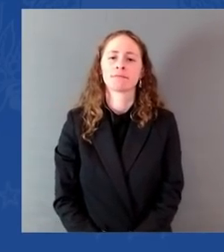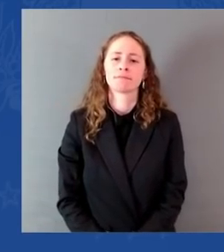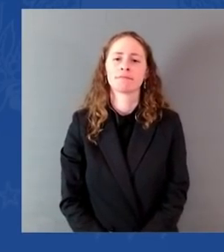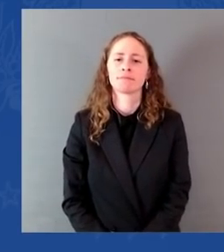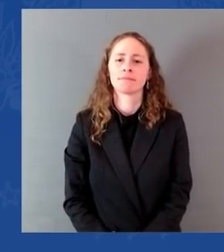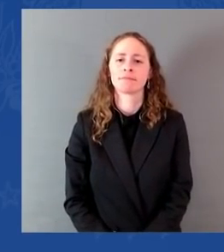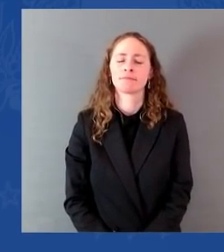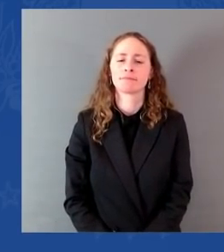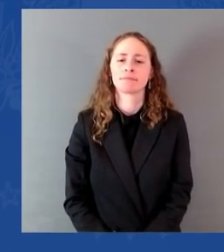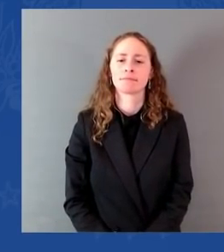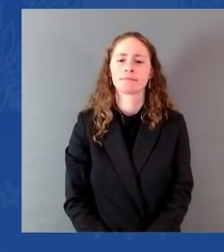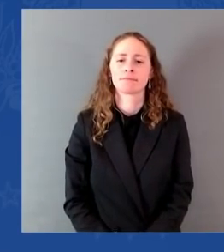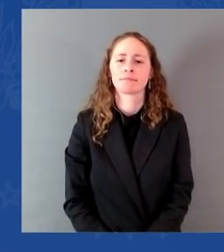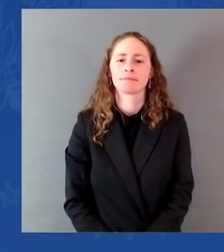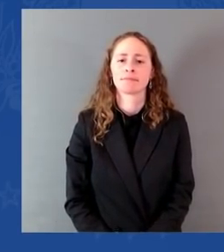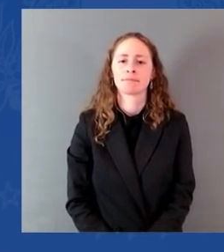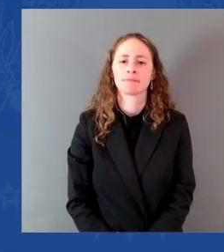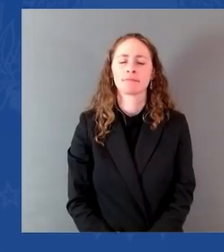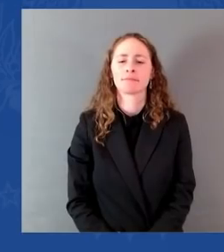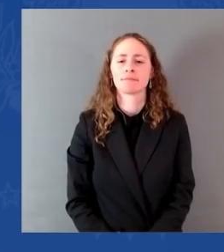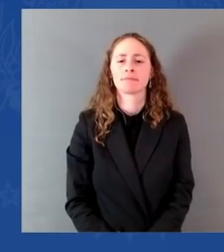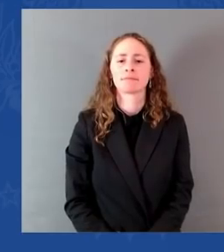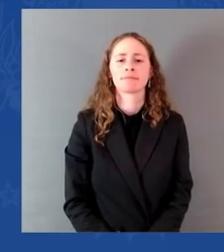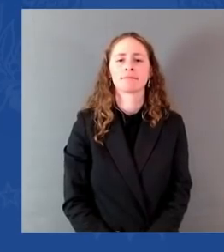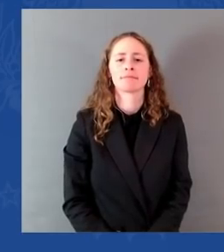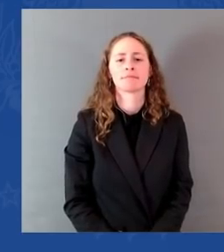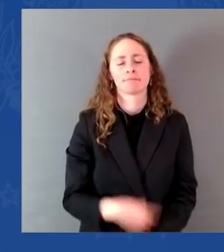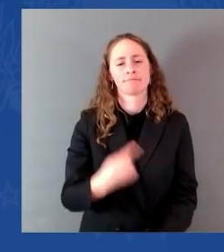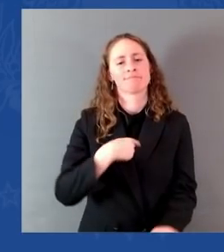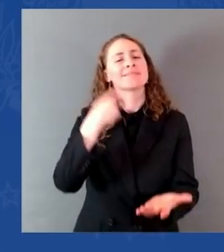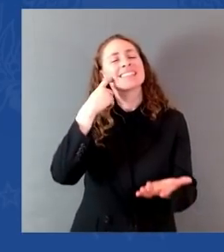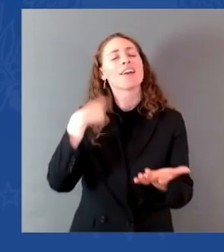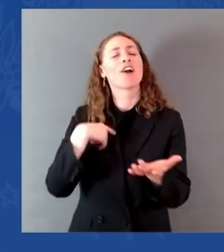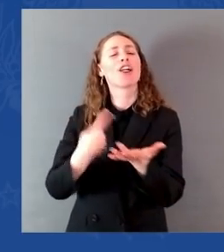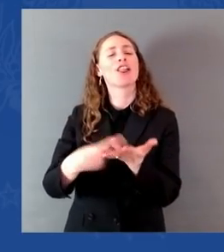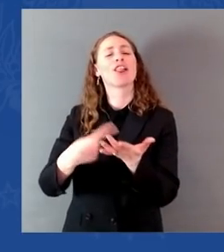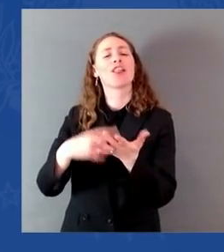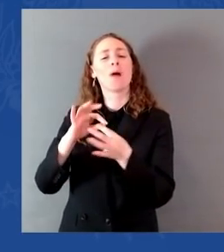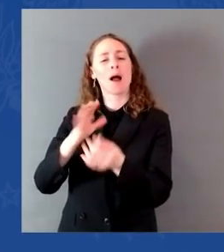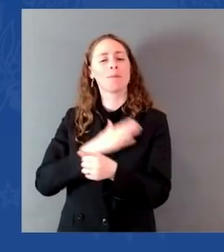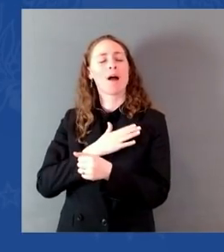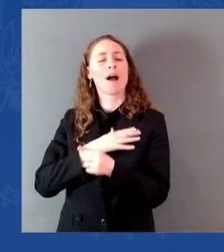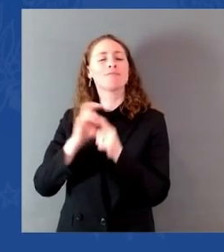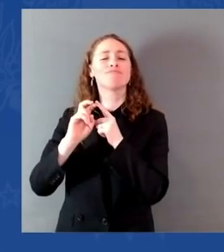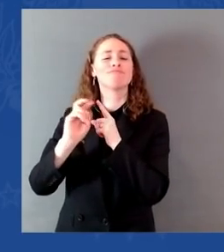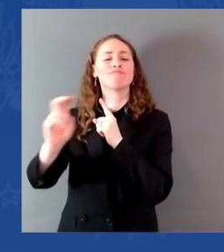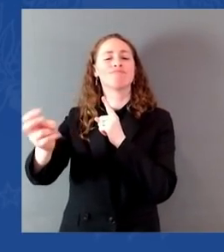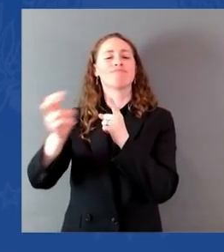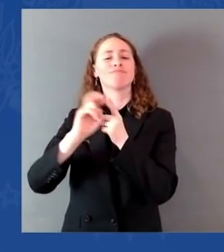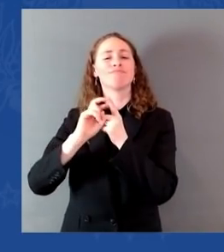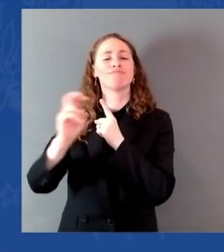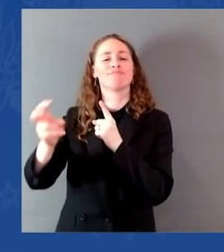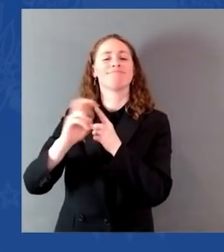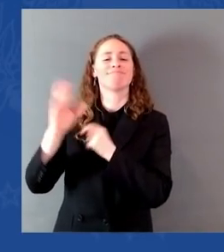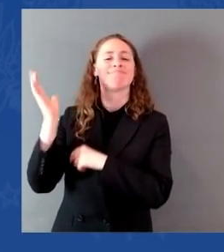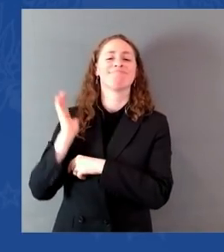when I got elected and my family was killed -- my wife and daughter were killed -- I couldn't afford to leave Delaware.